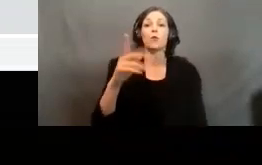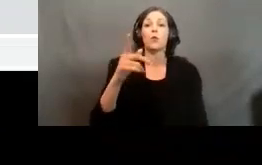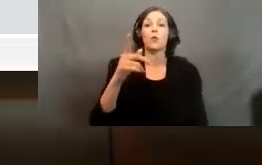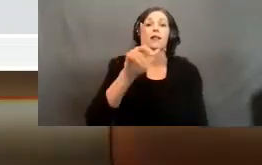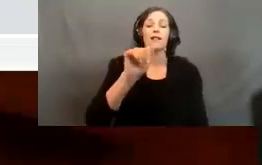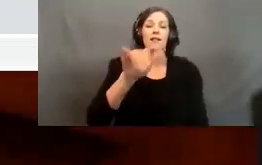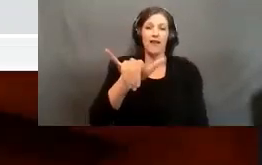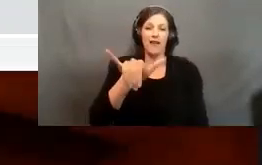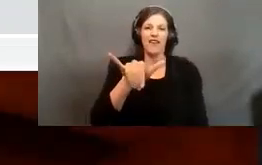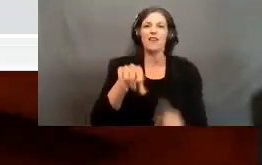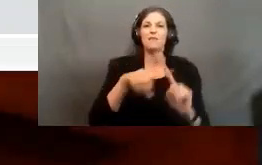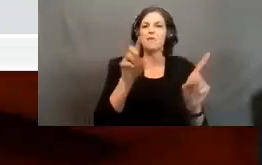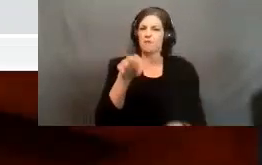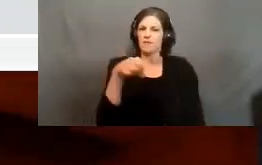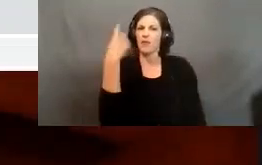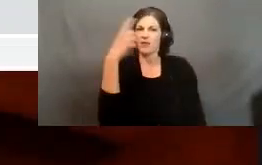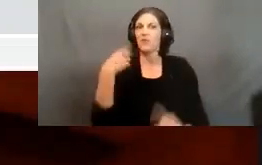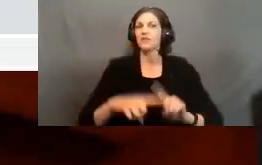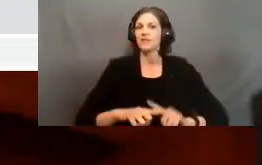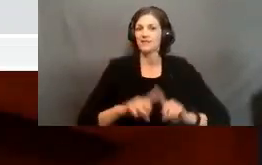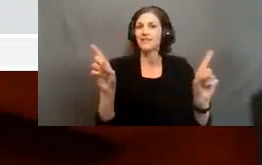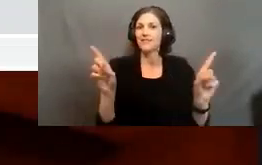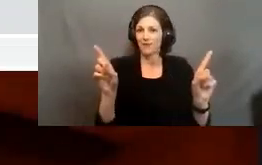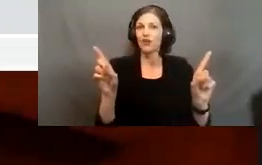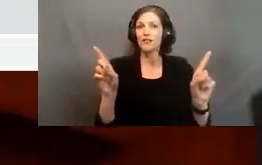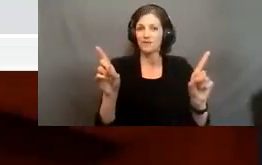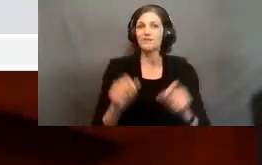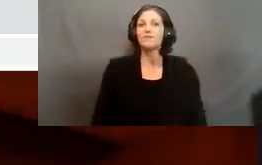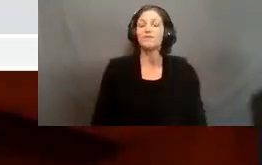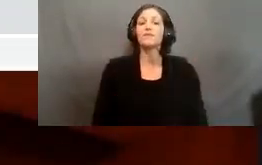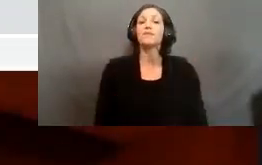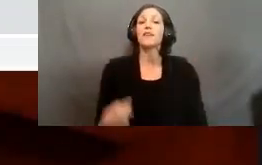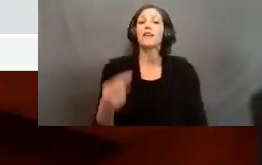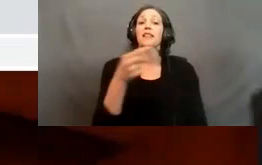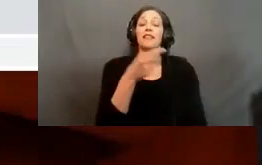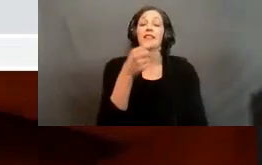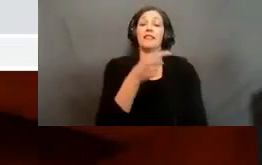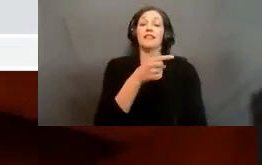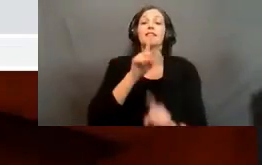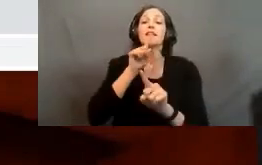to look a little bit different. 12:33:48 Your attendees are not going to be